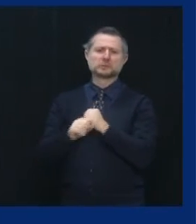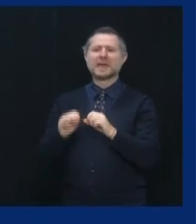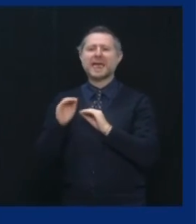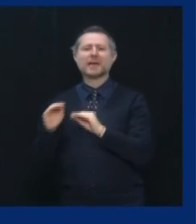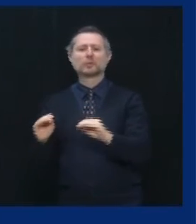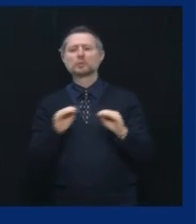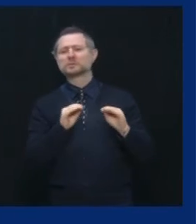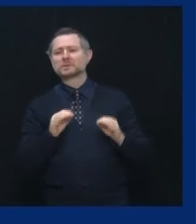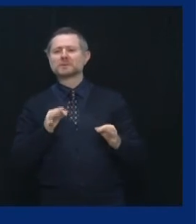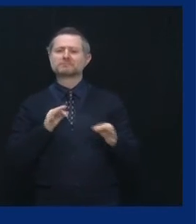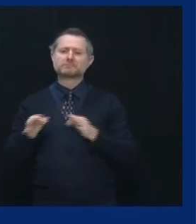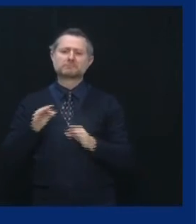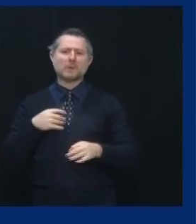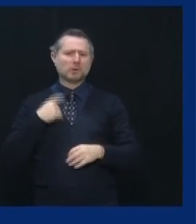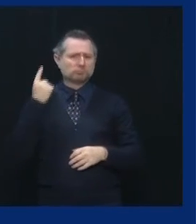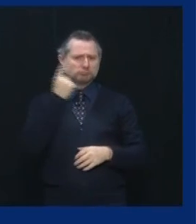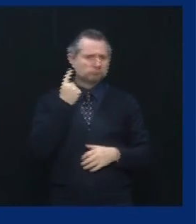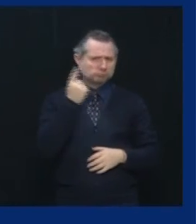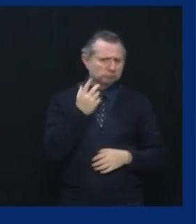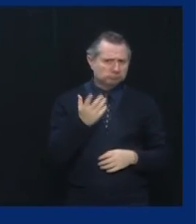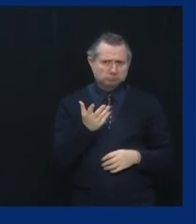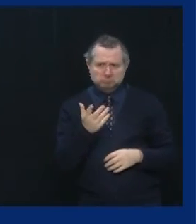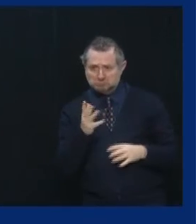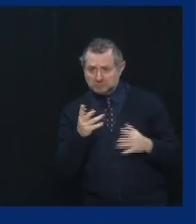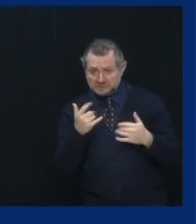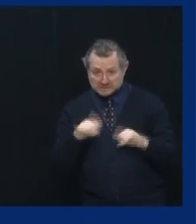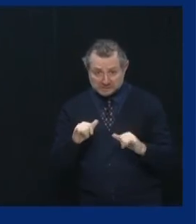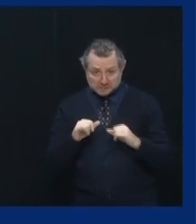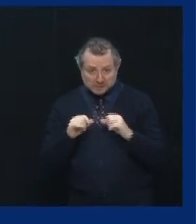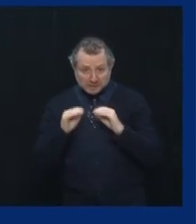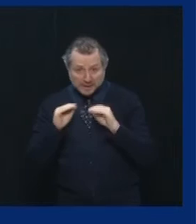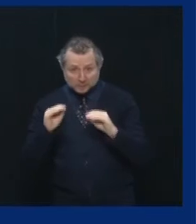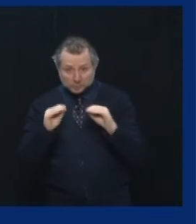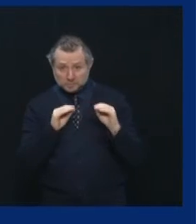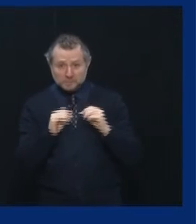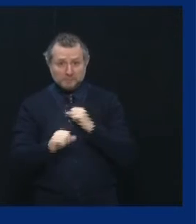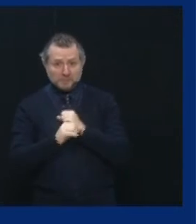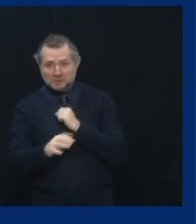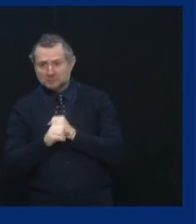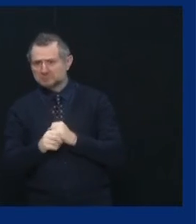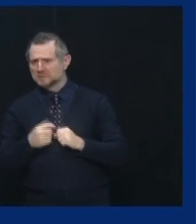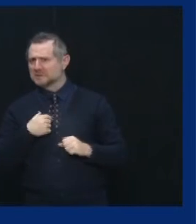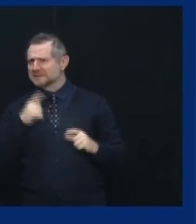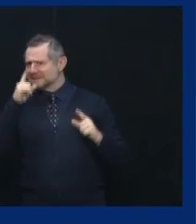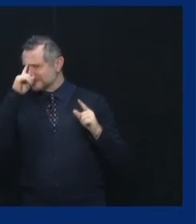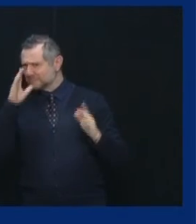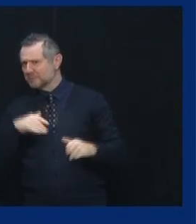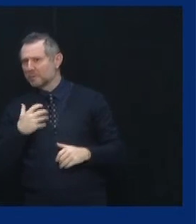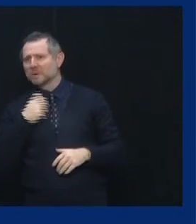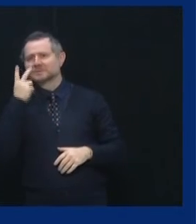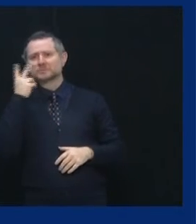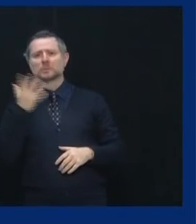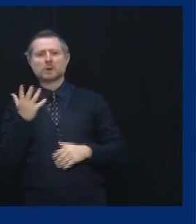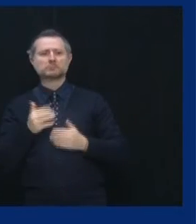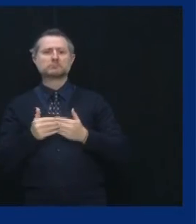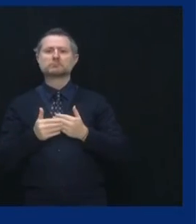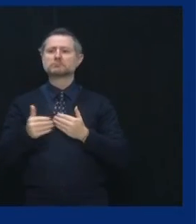AND A HALF AGO, YOU TALKED ABOUT A VACCINATION EDUCATIONAL CAMPAIGN.